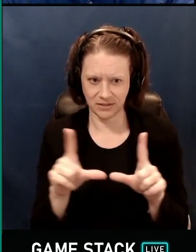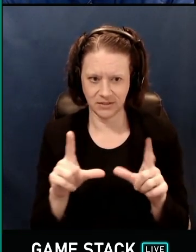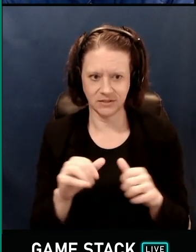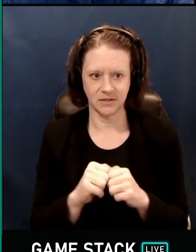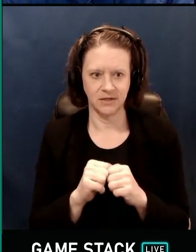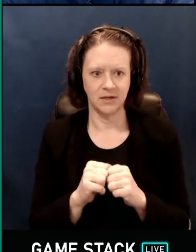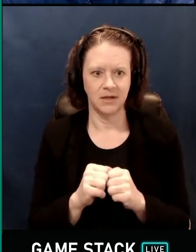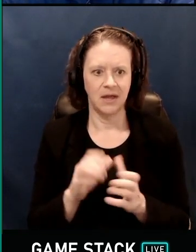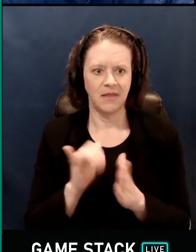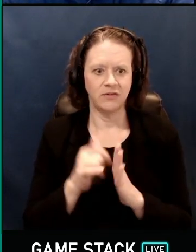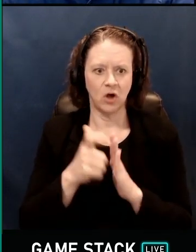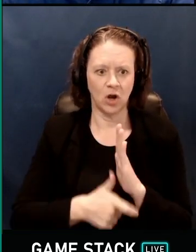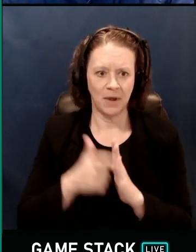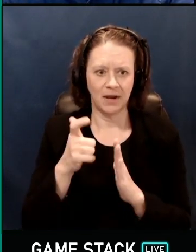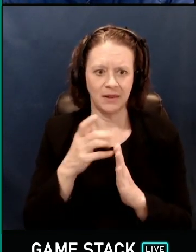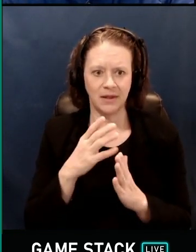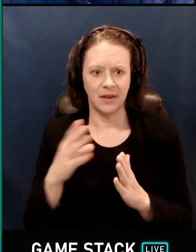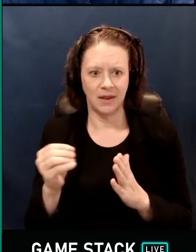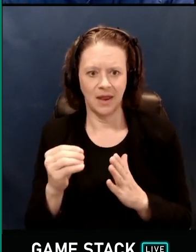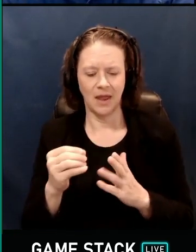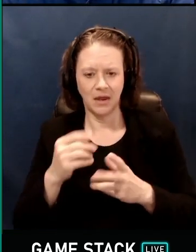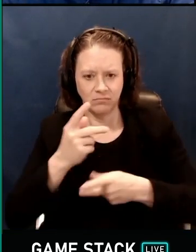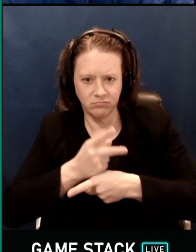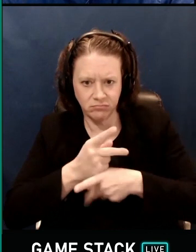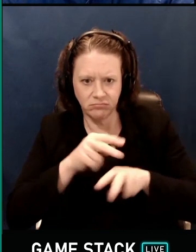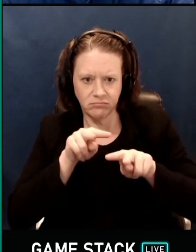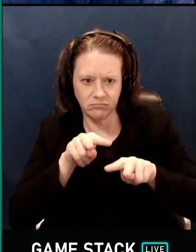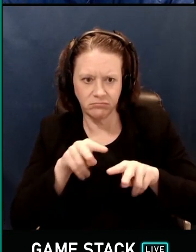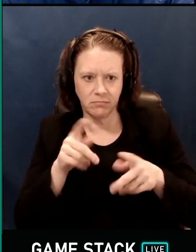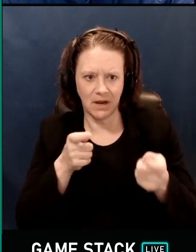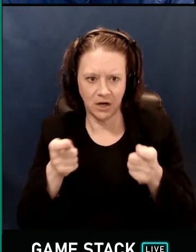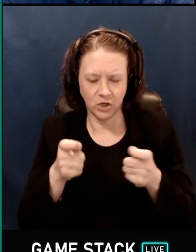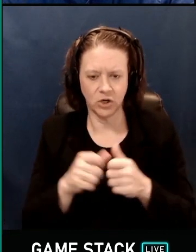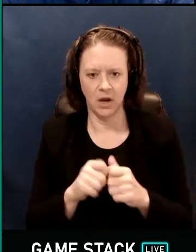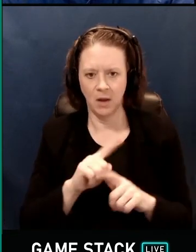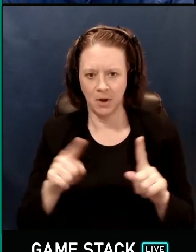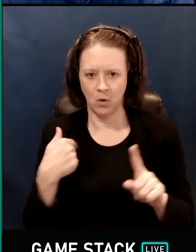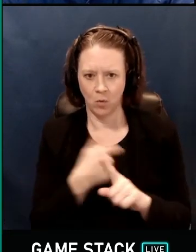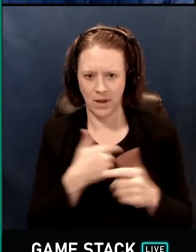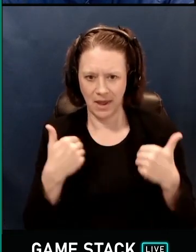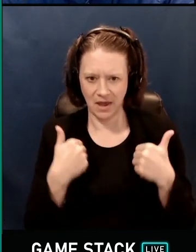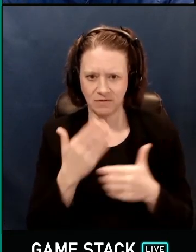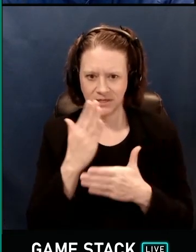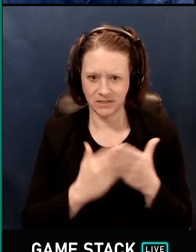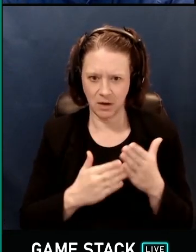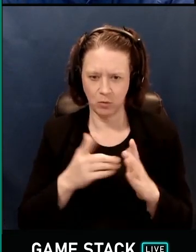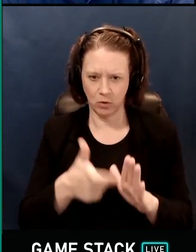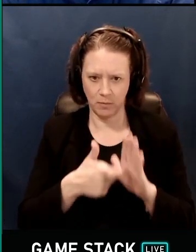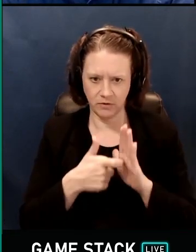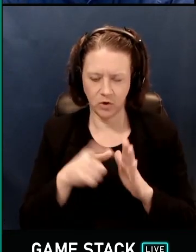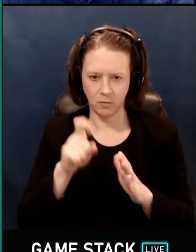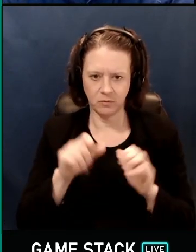But there are some requirements. You need to build and run a dedicated license server.